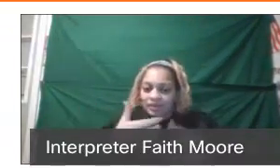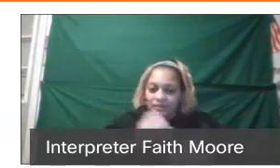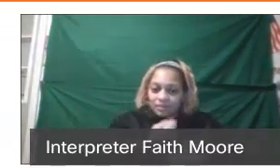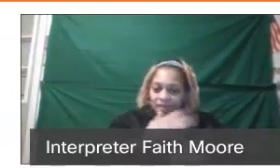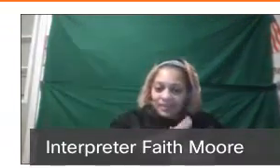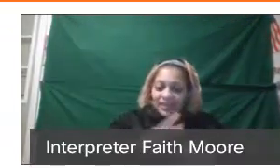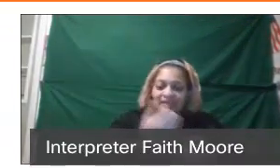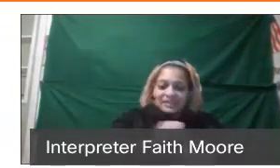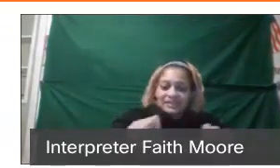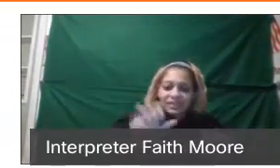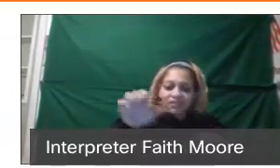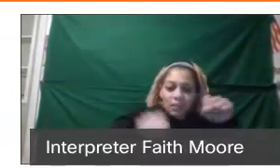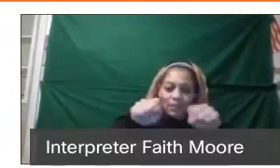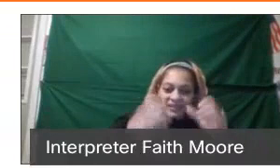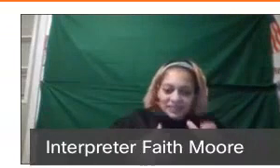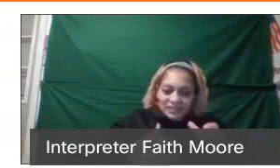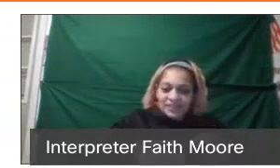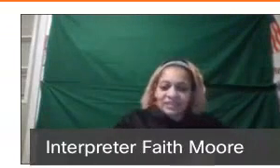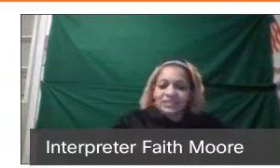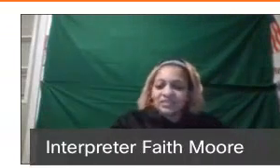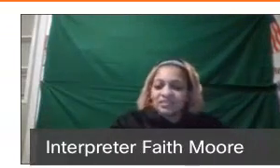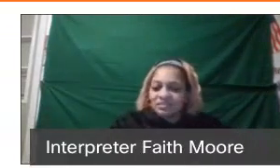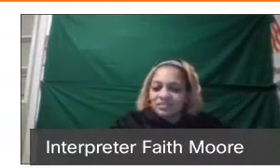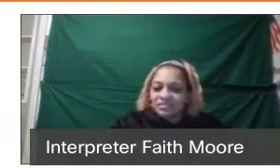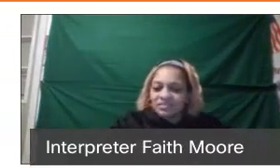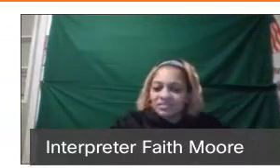And if you want to.